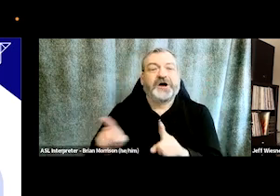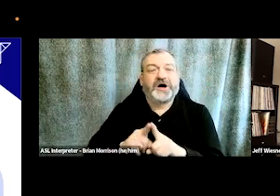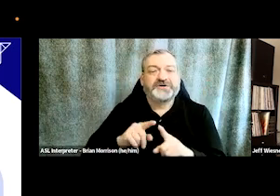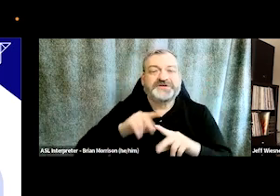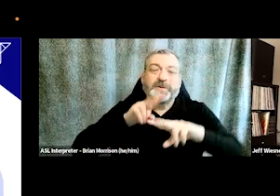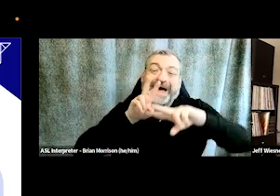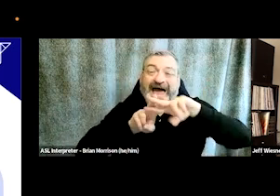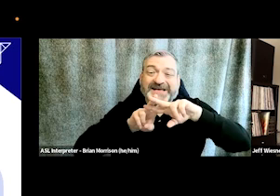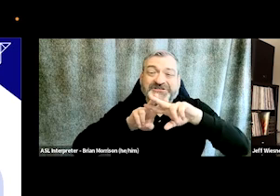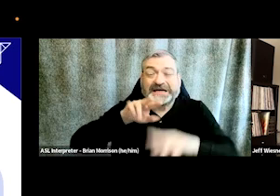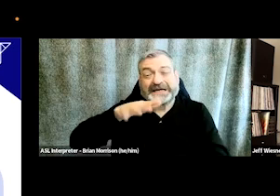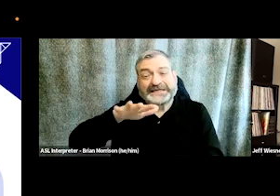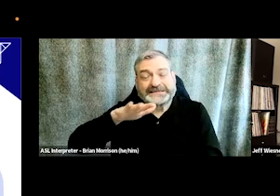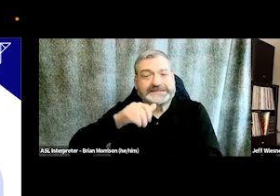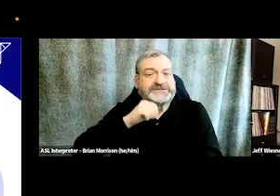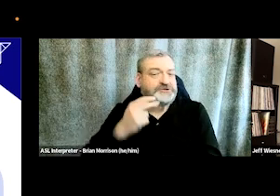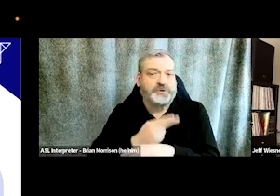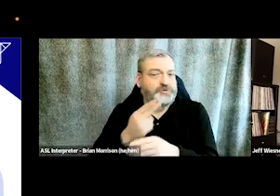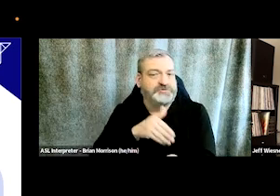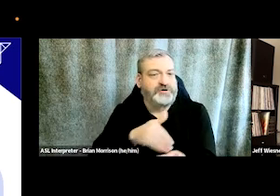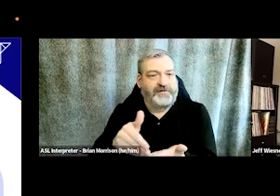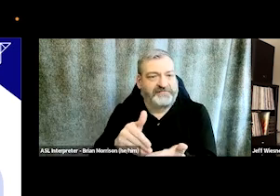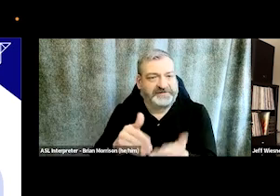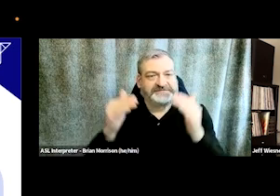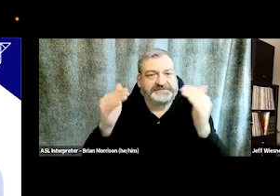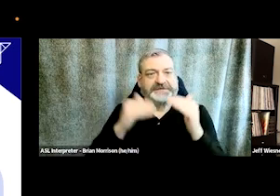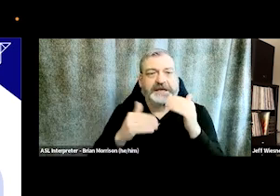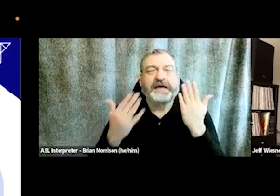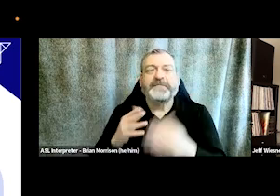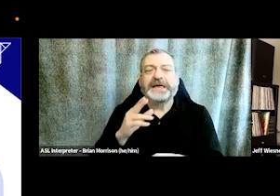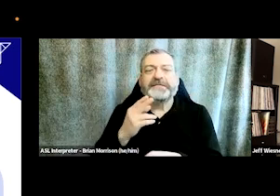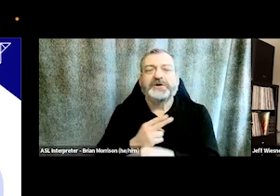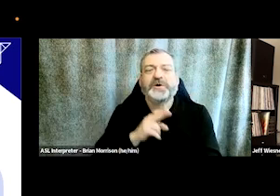and for URLs to maybe use a URL shortener just to make it easy for someone